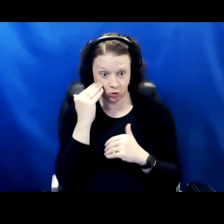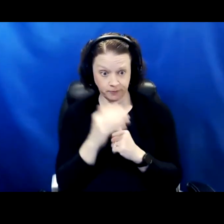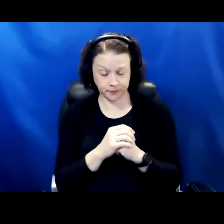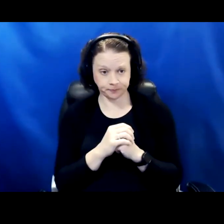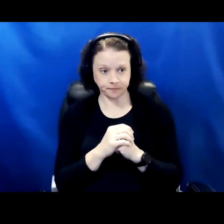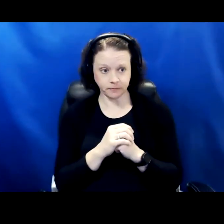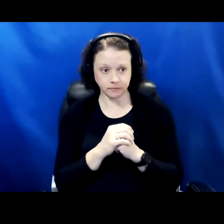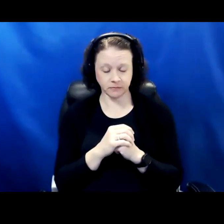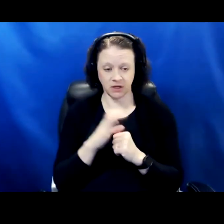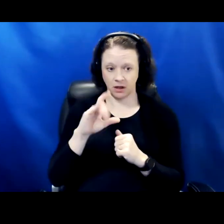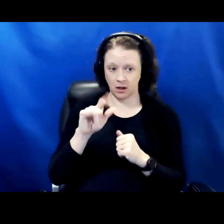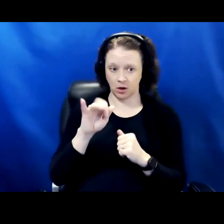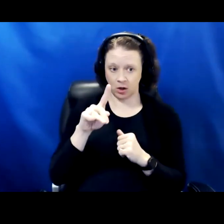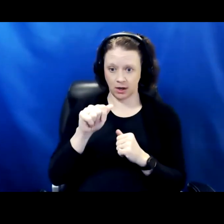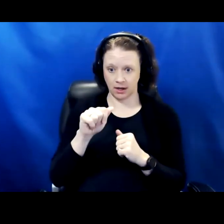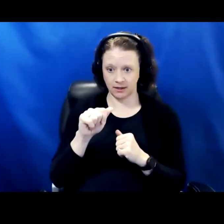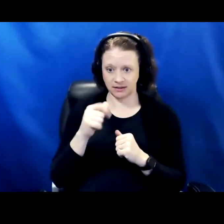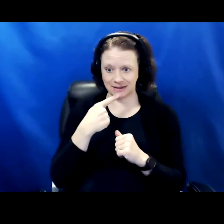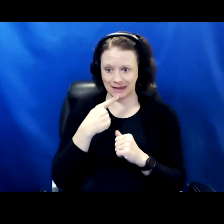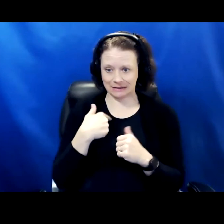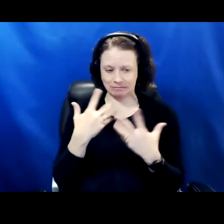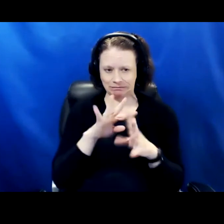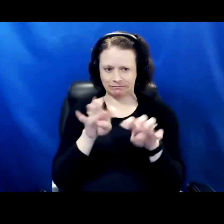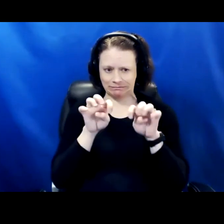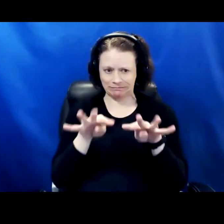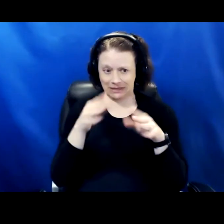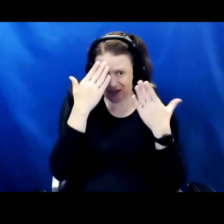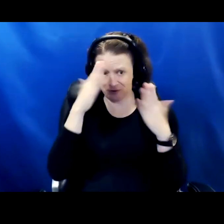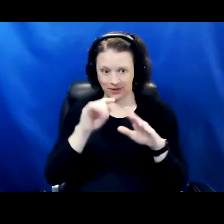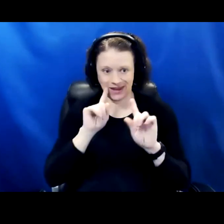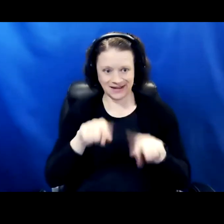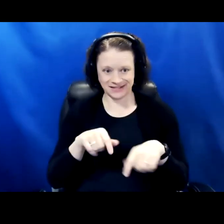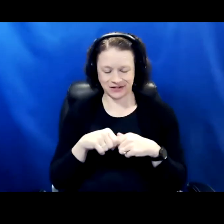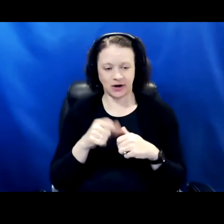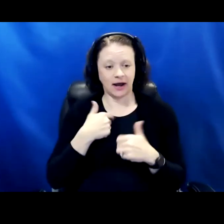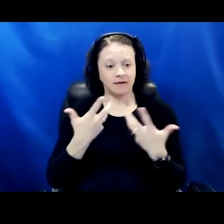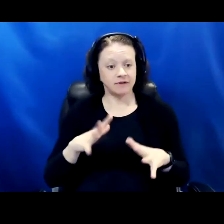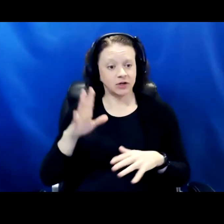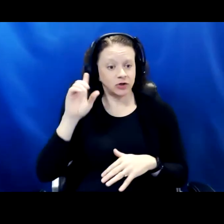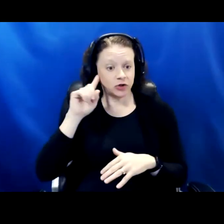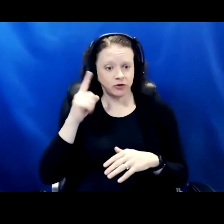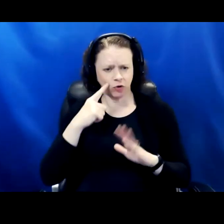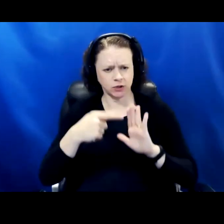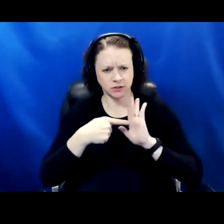This is Claudia. I don't know the answer to that one. I have heard of, for example,